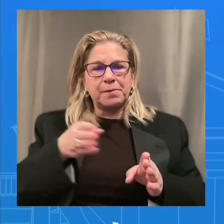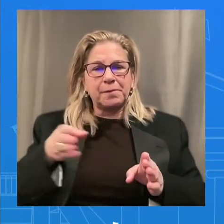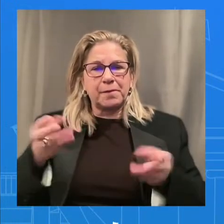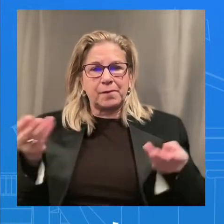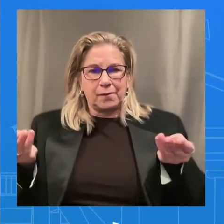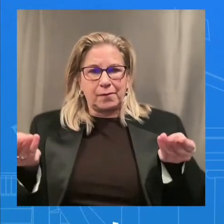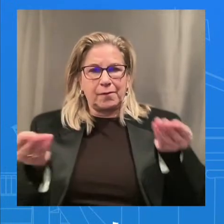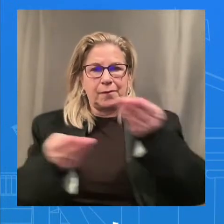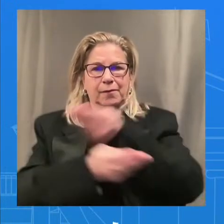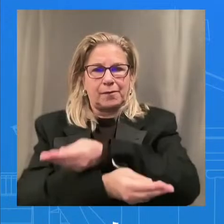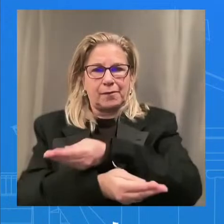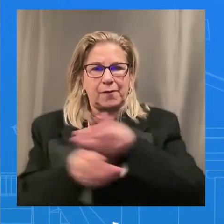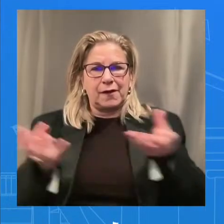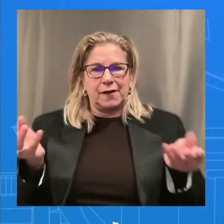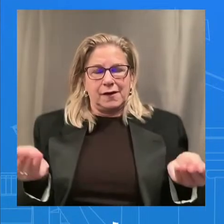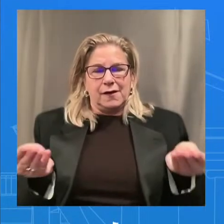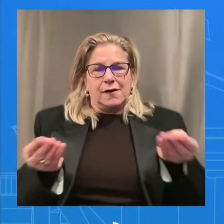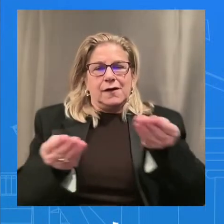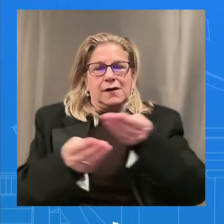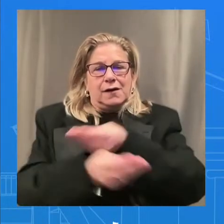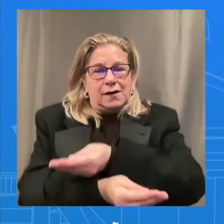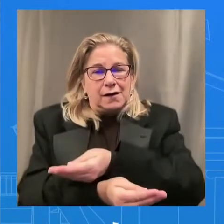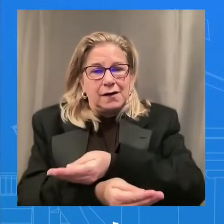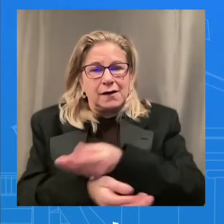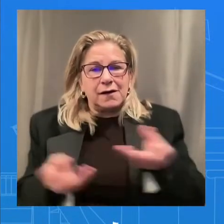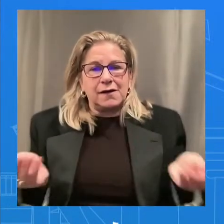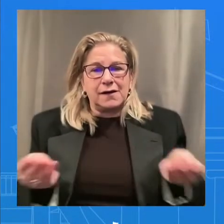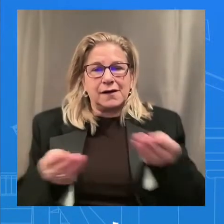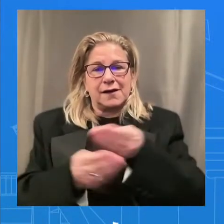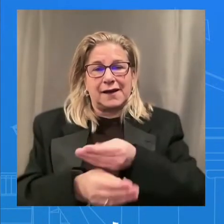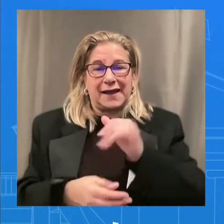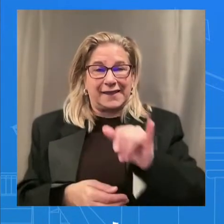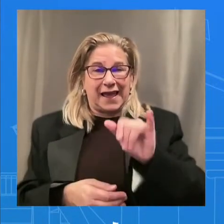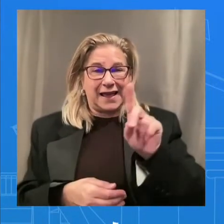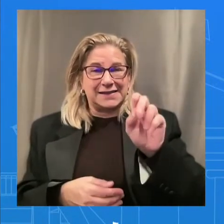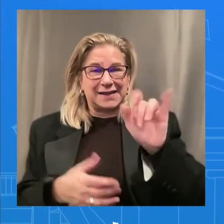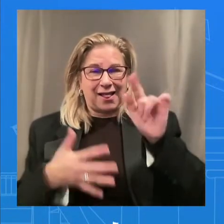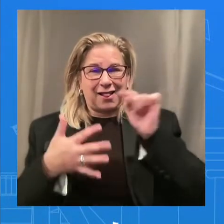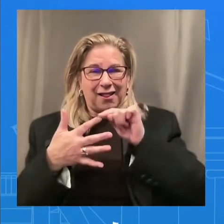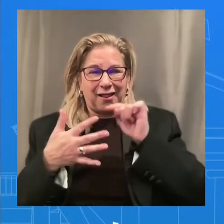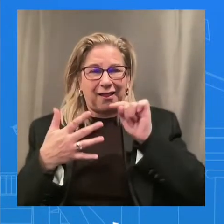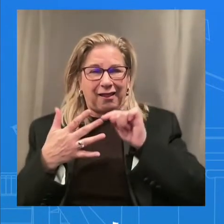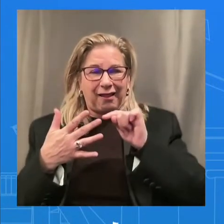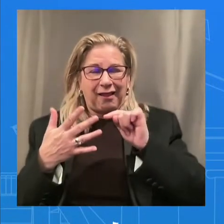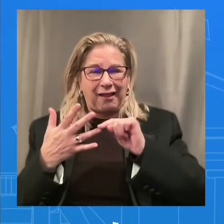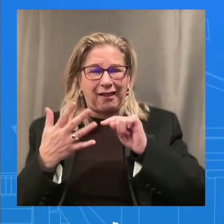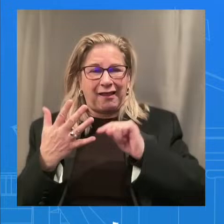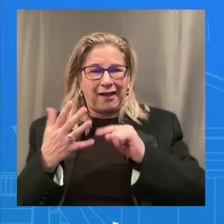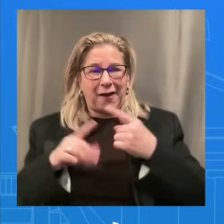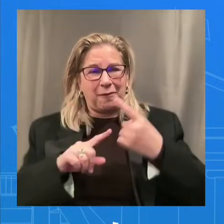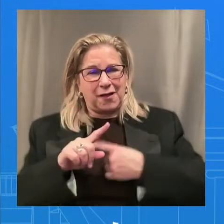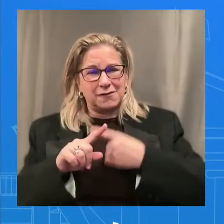those details we have been hammering away at week after week, month after month. And now, in the last period,